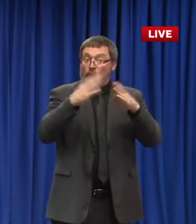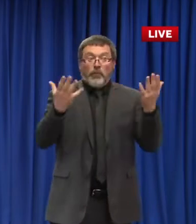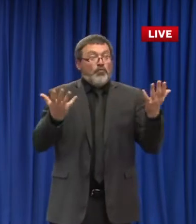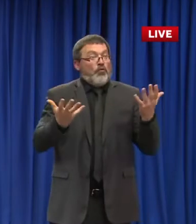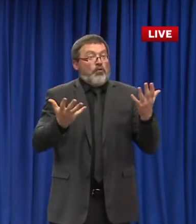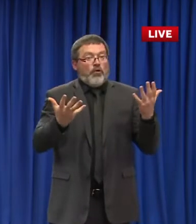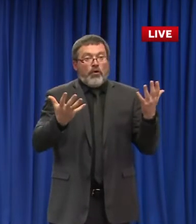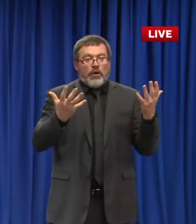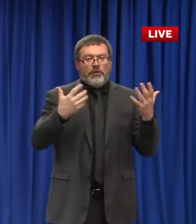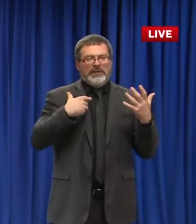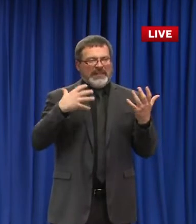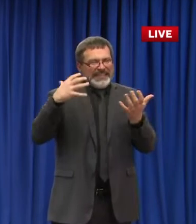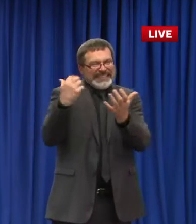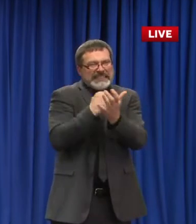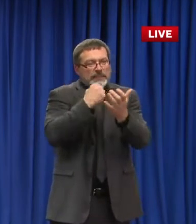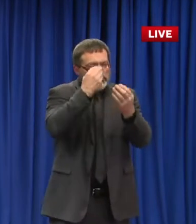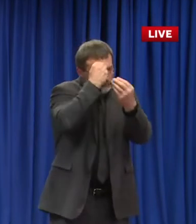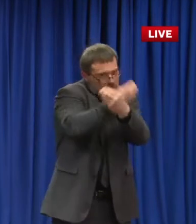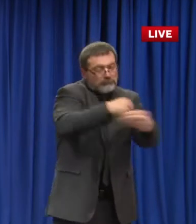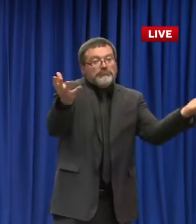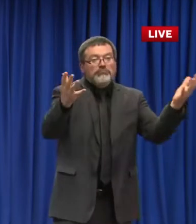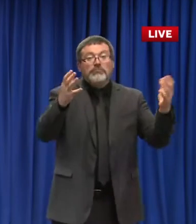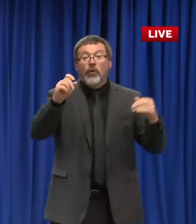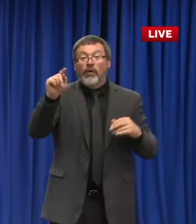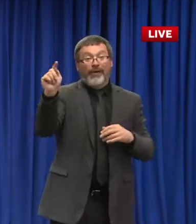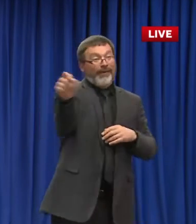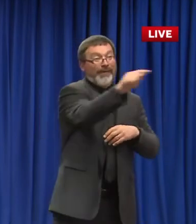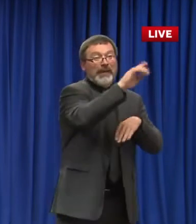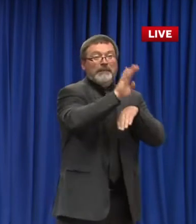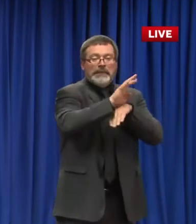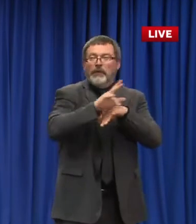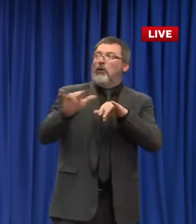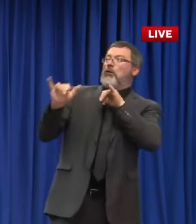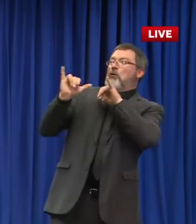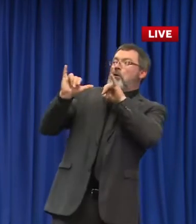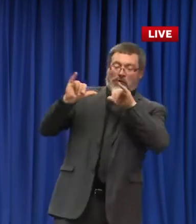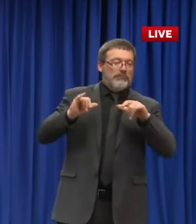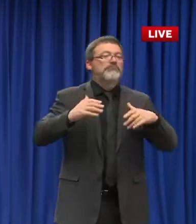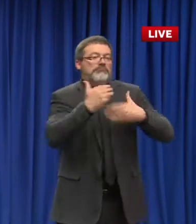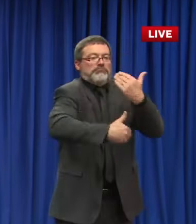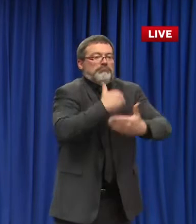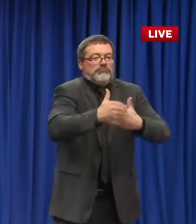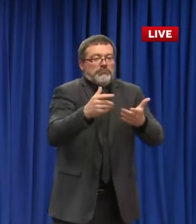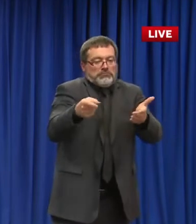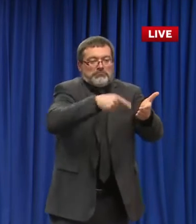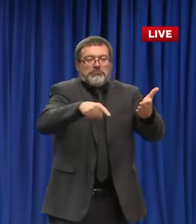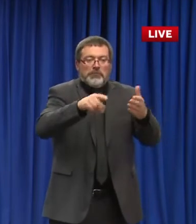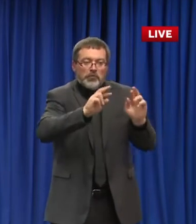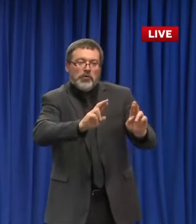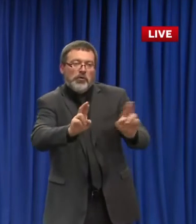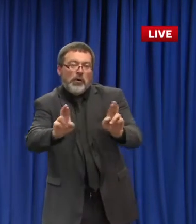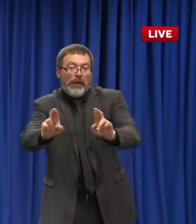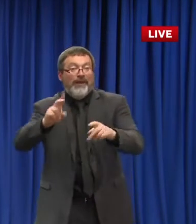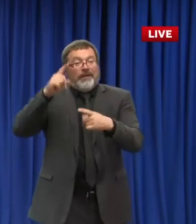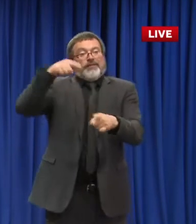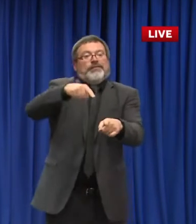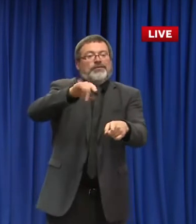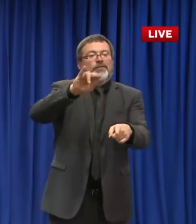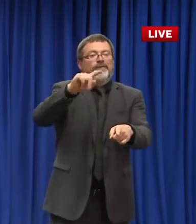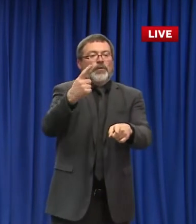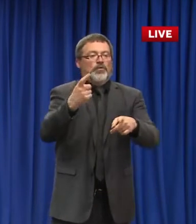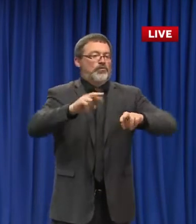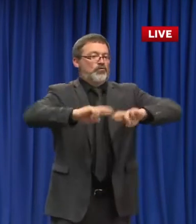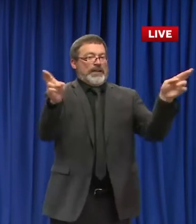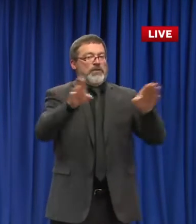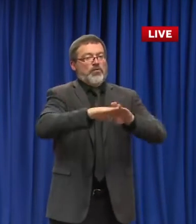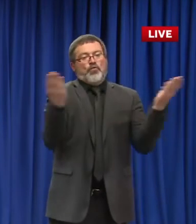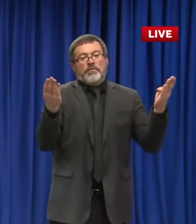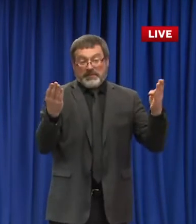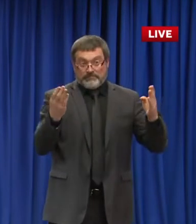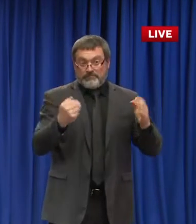THAT’S WHERE WE’RE ANNOUNCING IT TODAY BECAUSE WE WANT SOME OF THESE BUSINESSES TO BE ABLE TO RE STAFF UP GET THEIR PRODUCTS OR SUPPLIES, WHATEVER IT MIGHT NEED TO MAKE SURE THAT THEY KIND